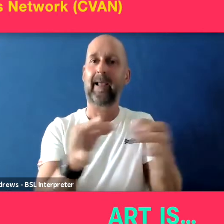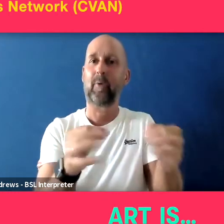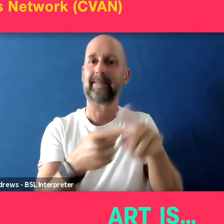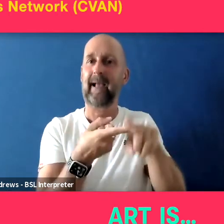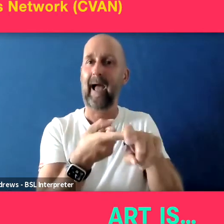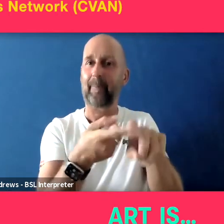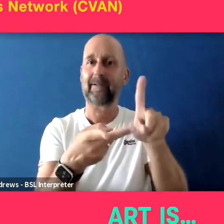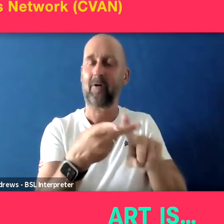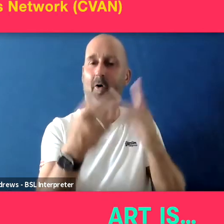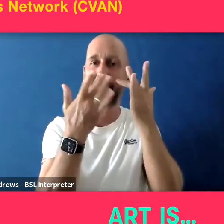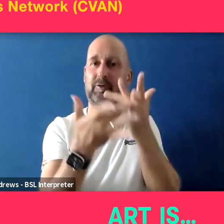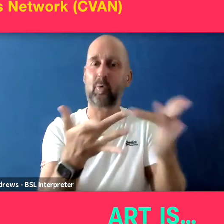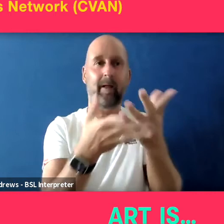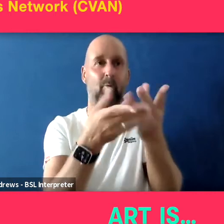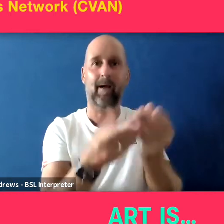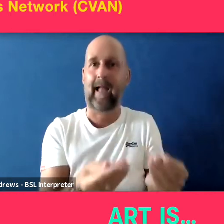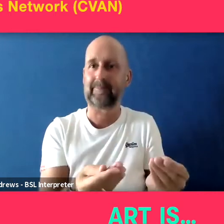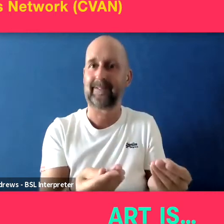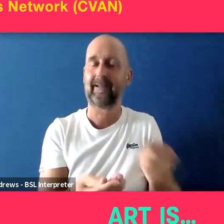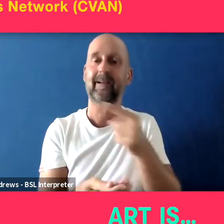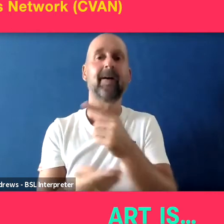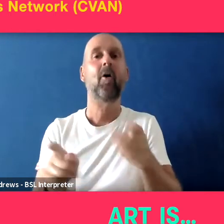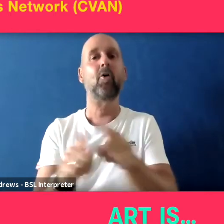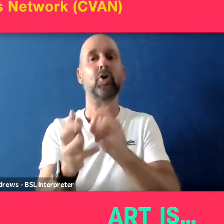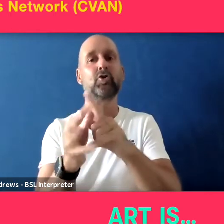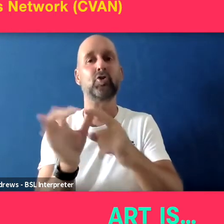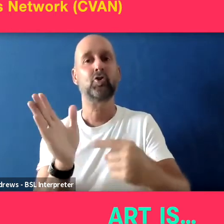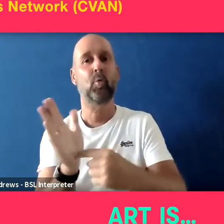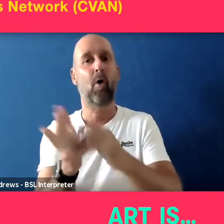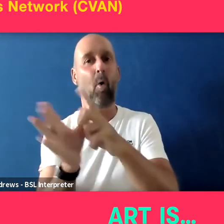Jade is the recipient of the Stuart Hall Foundation Scholarship which supports her